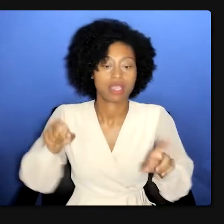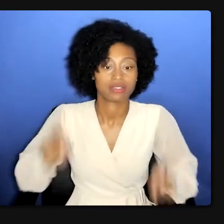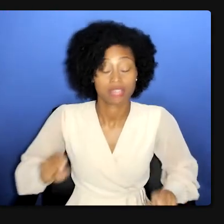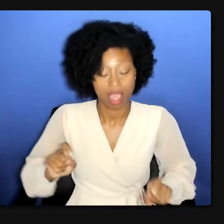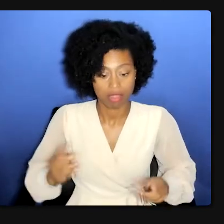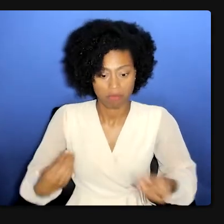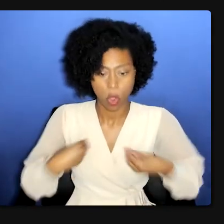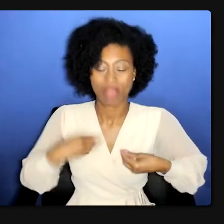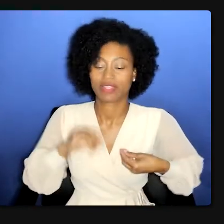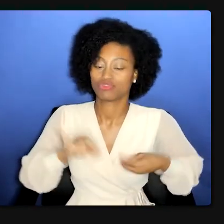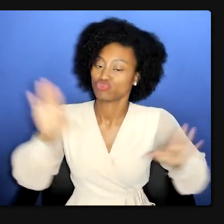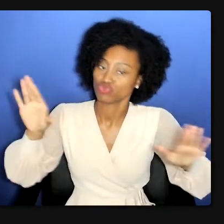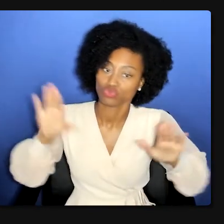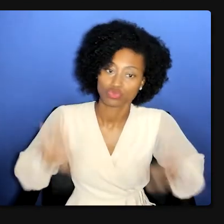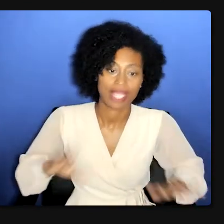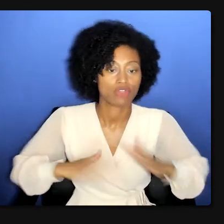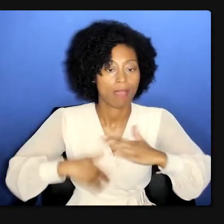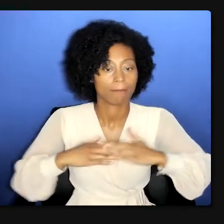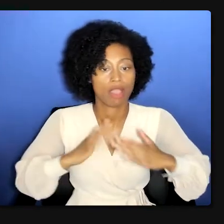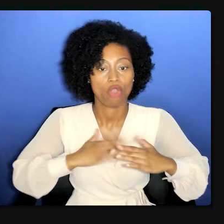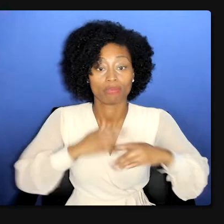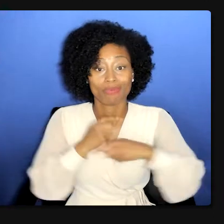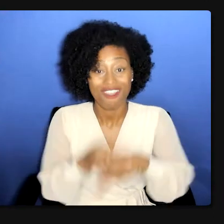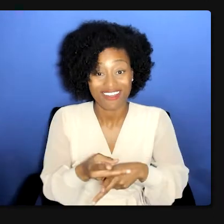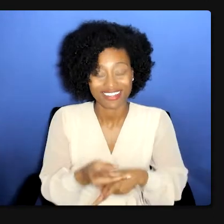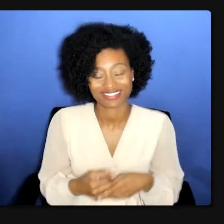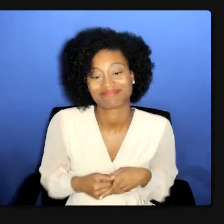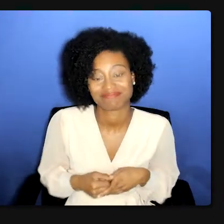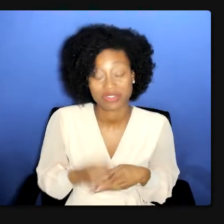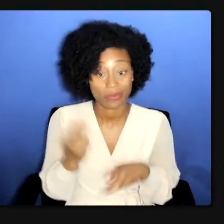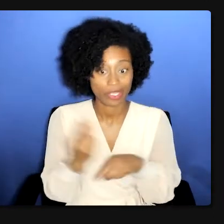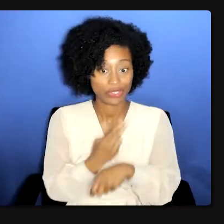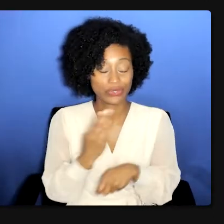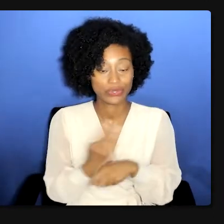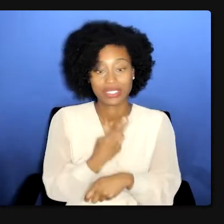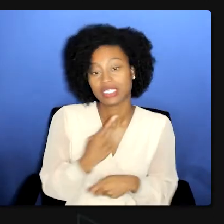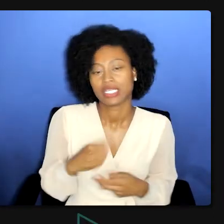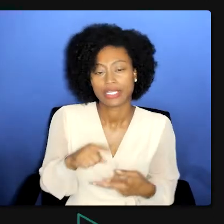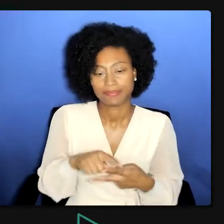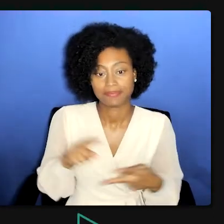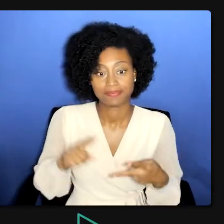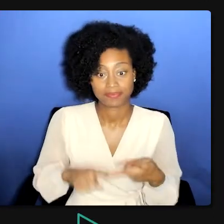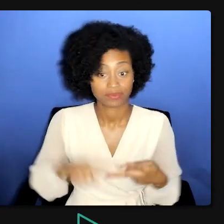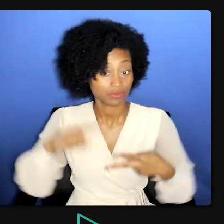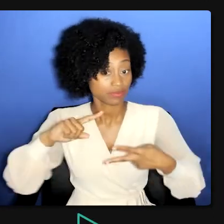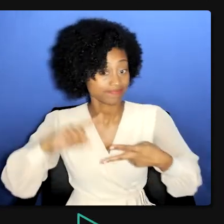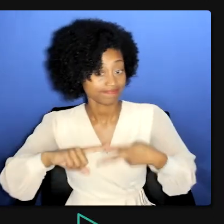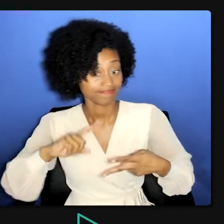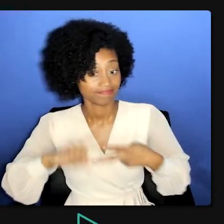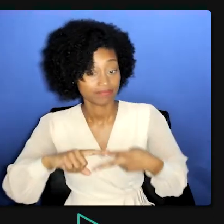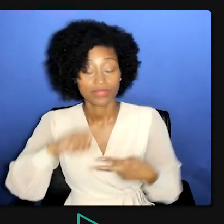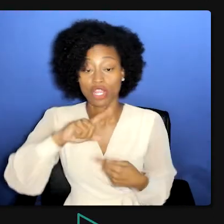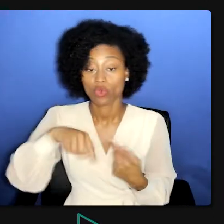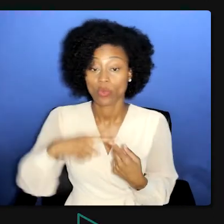that PlayFab provides us has been a great method to be able to optimize our products. We use it primarily in two areas.